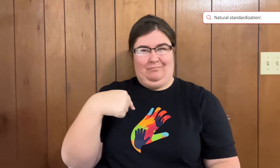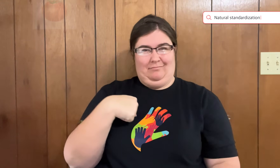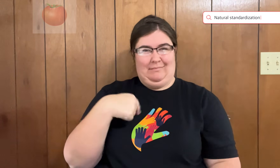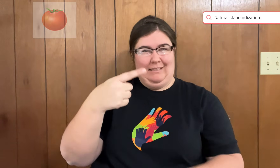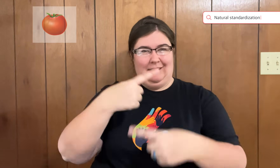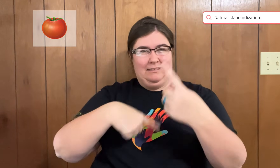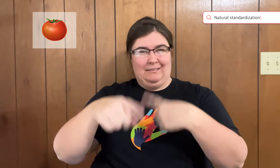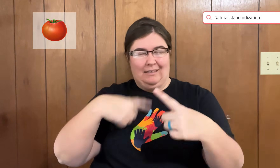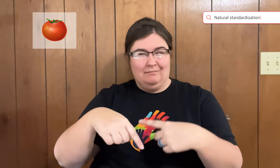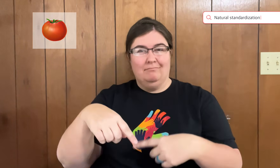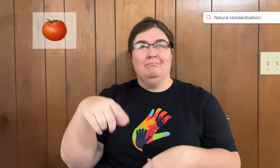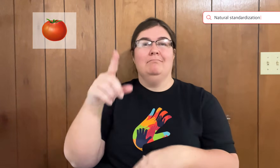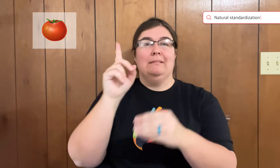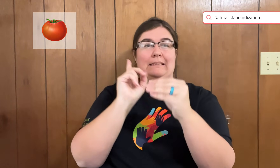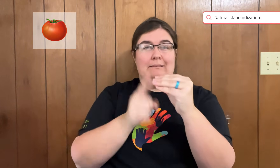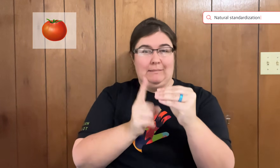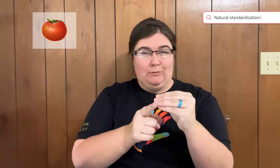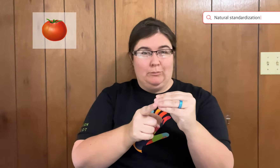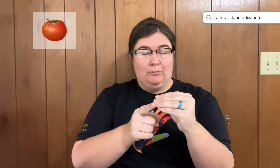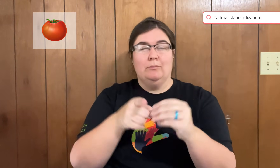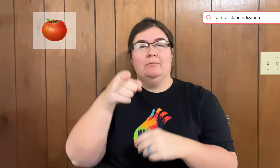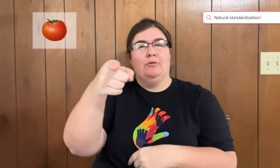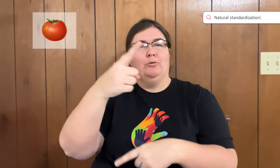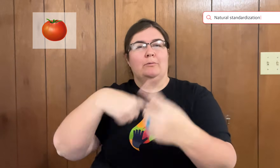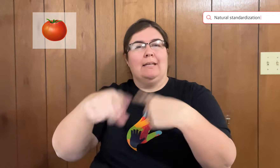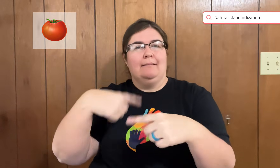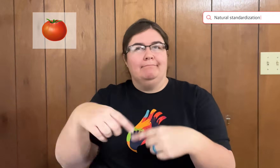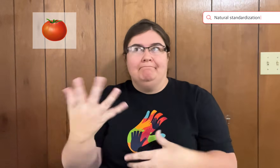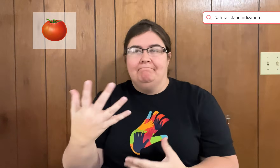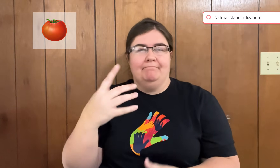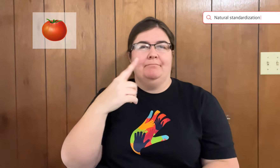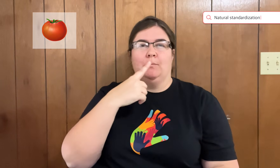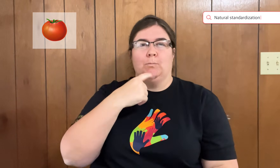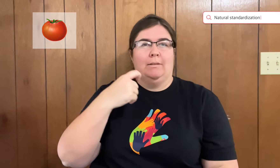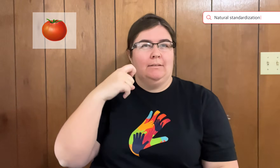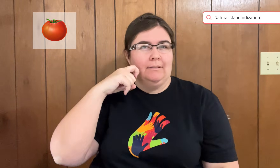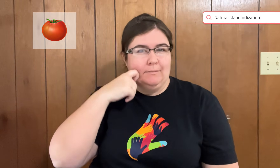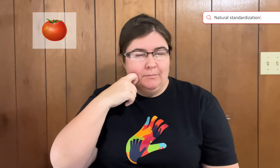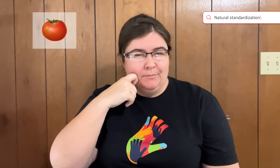For example, if I sign tomato like this and you sign tomato as that (signed "red